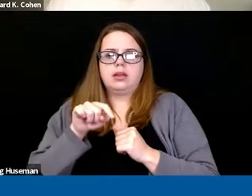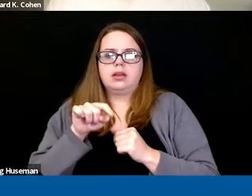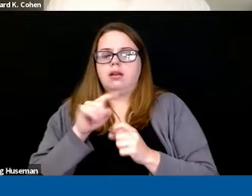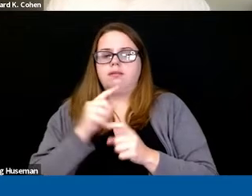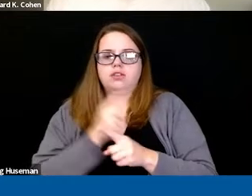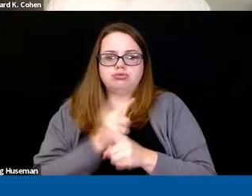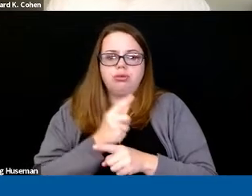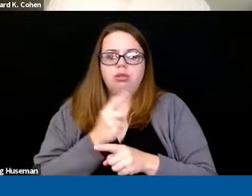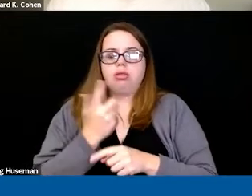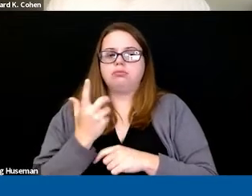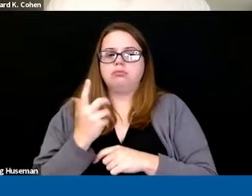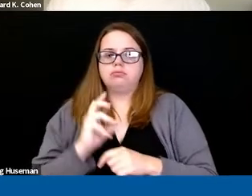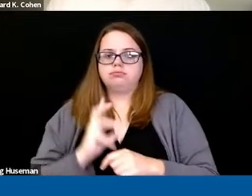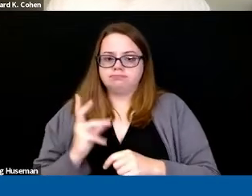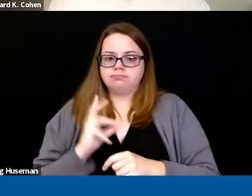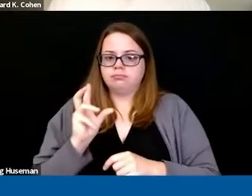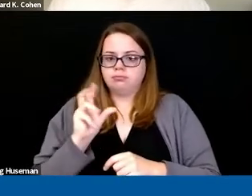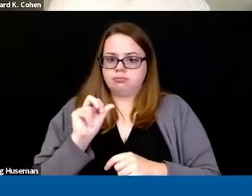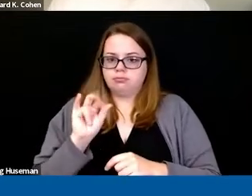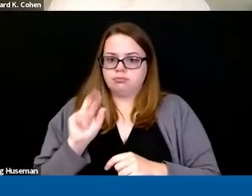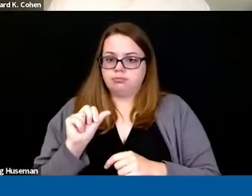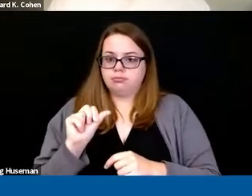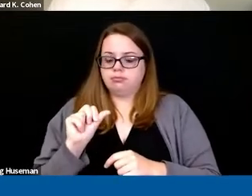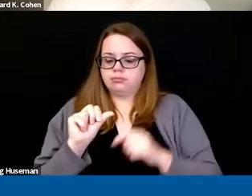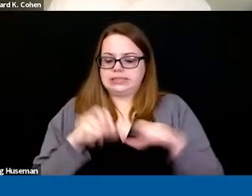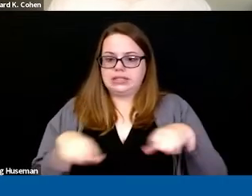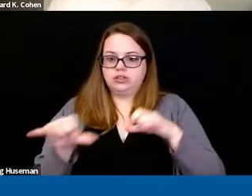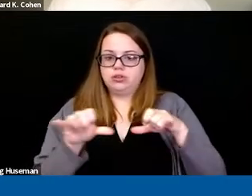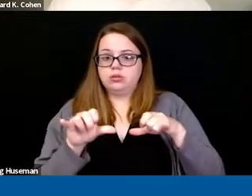Normally, visiting the official Standard or spec for any kind of web technology